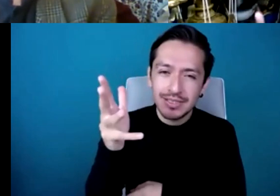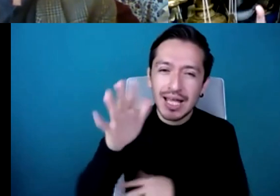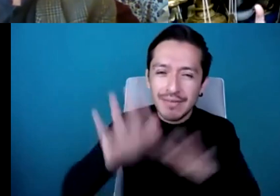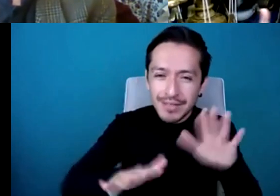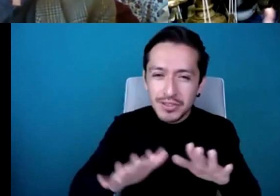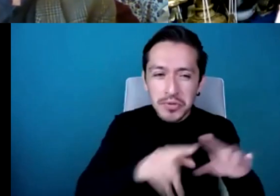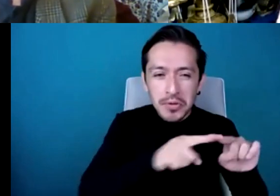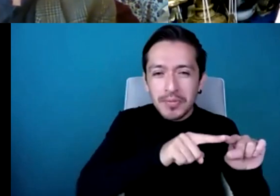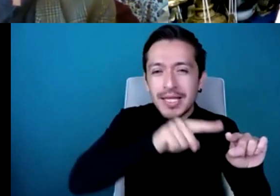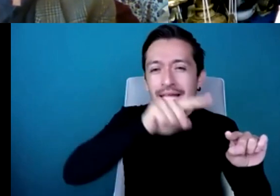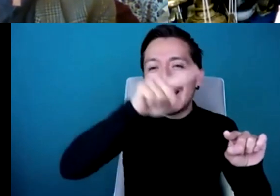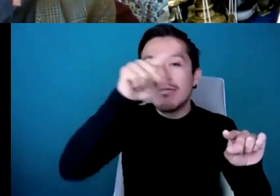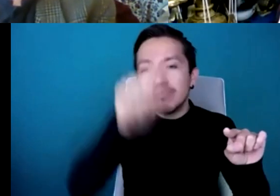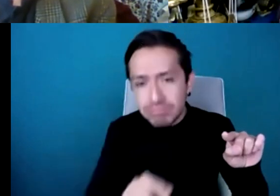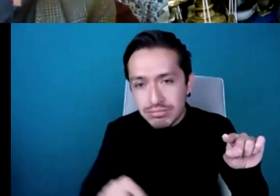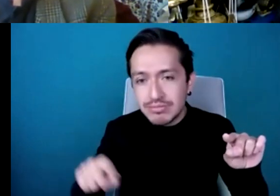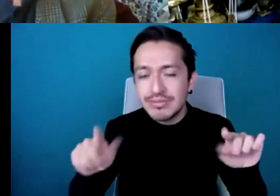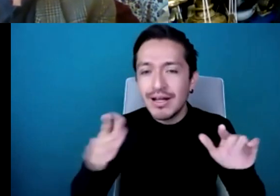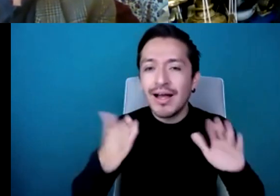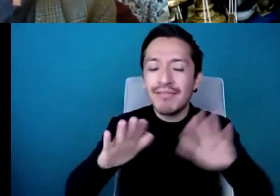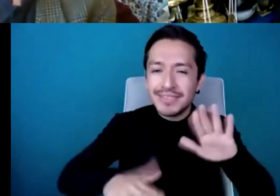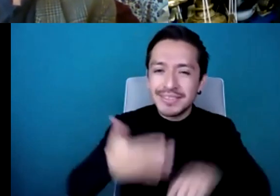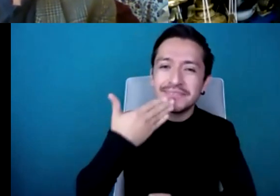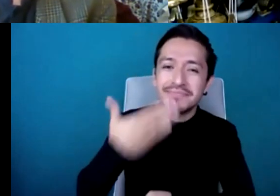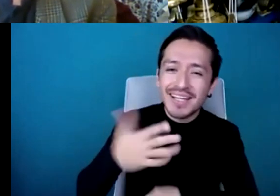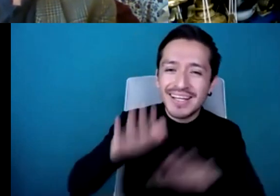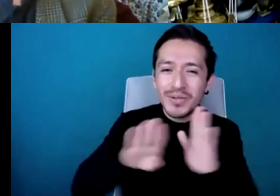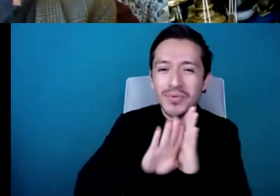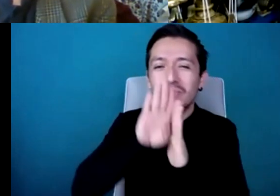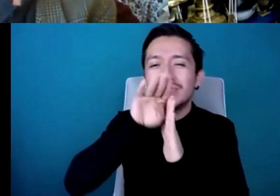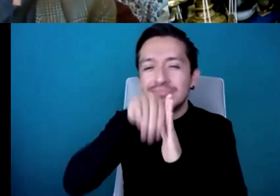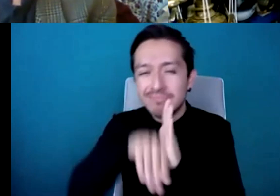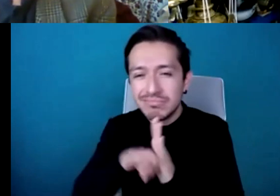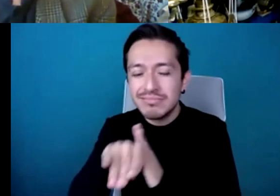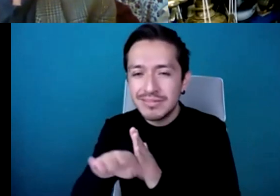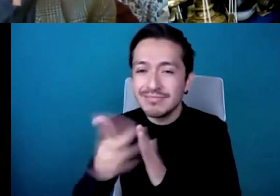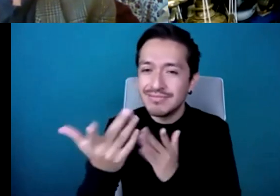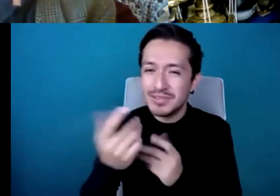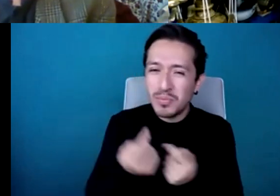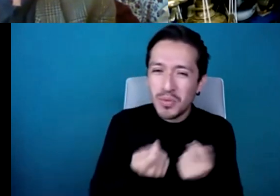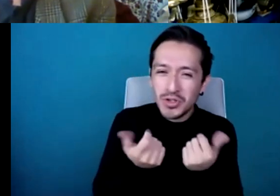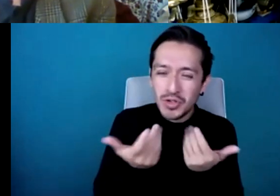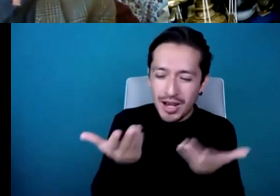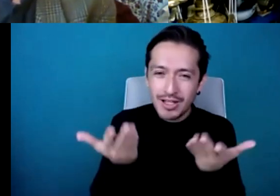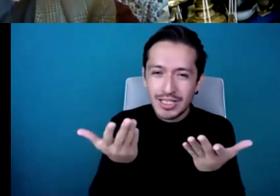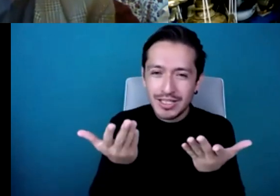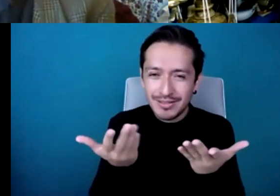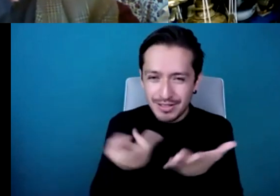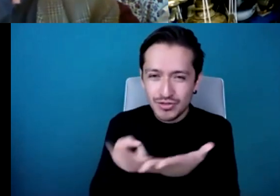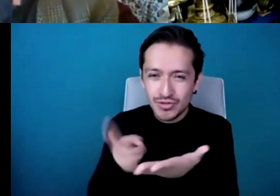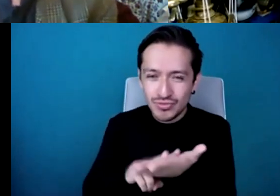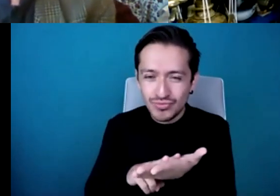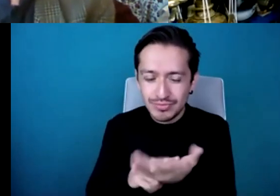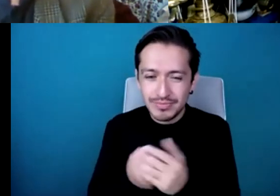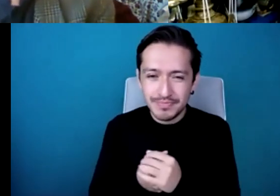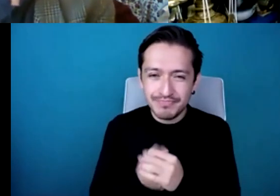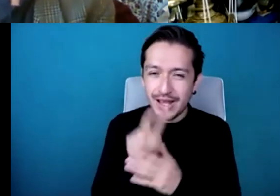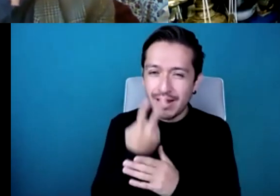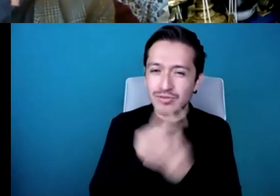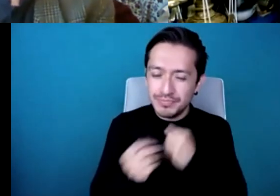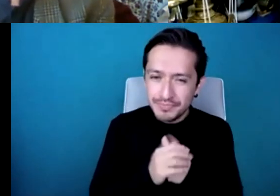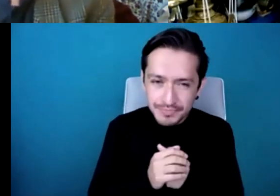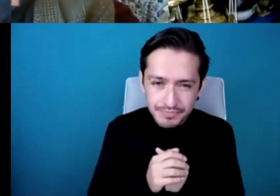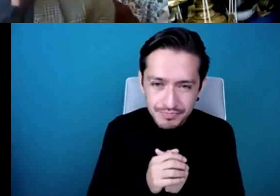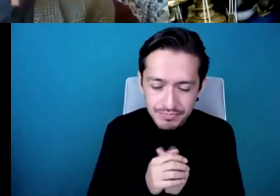question it's a bit of both and but nevertheless I feel that when we can possibly concentrate on